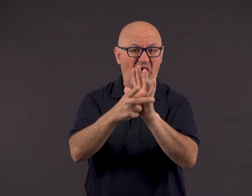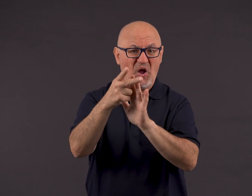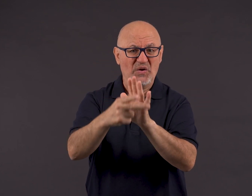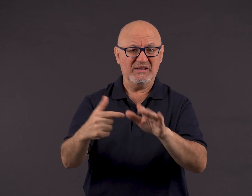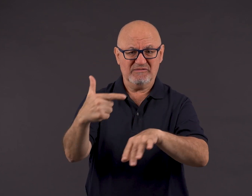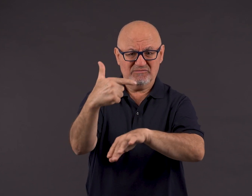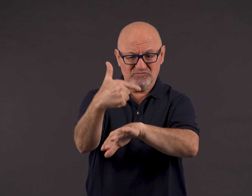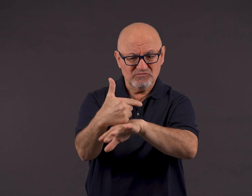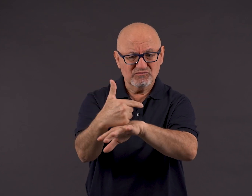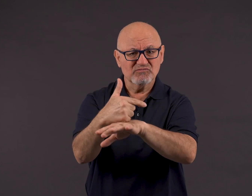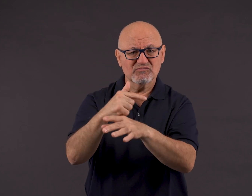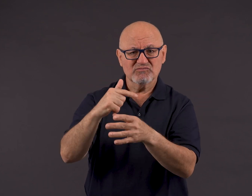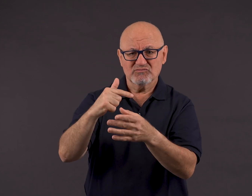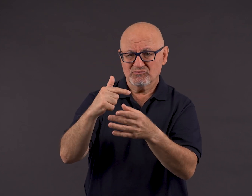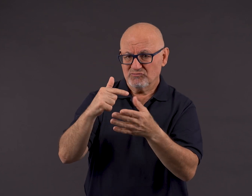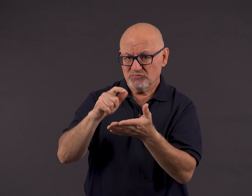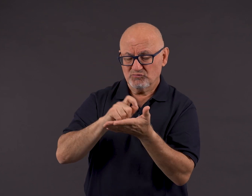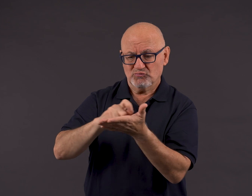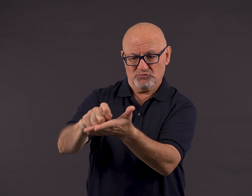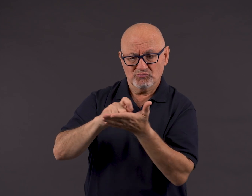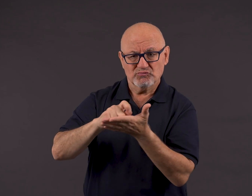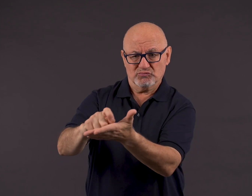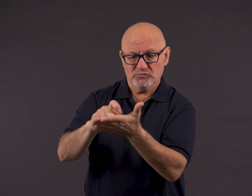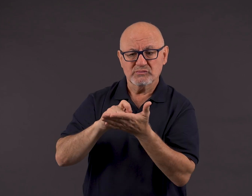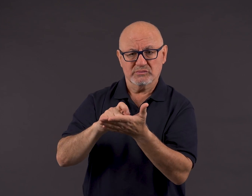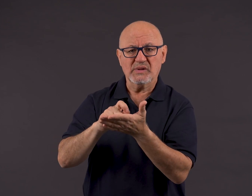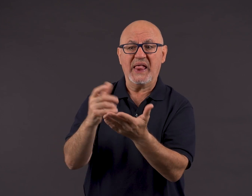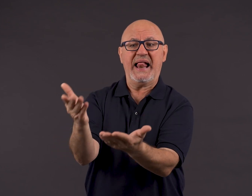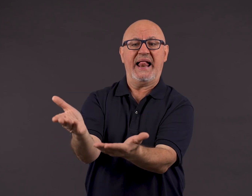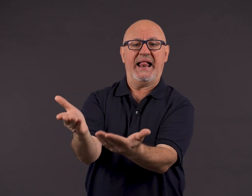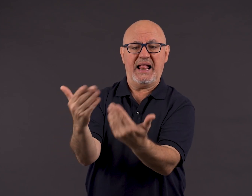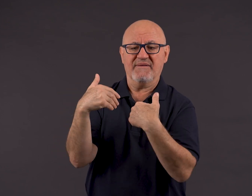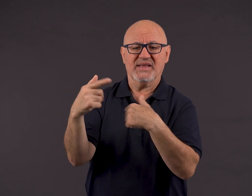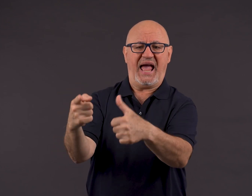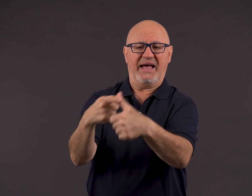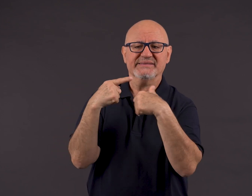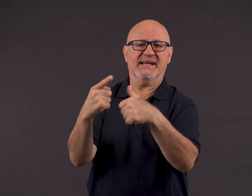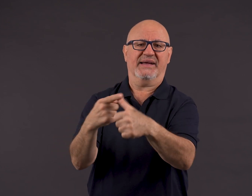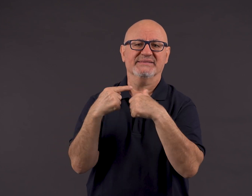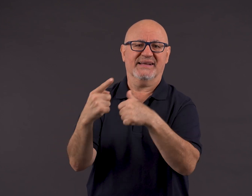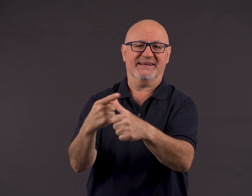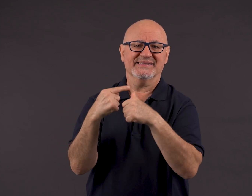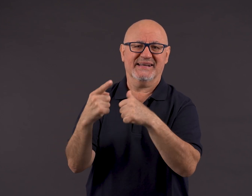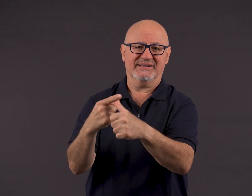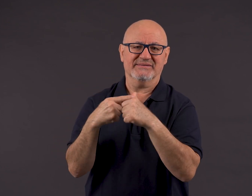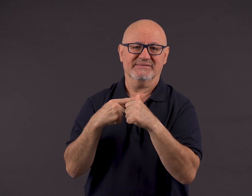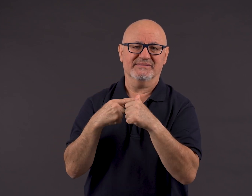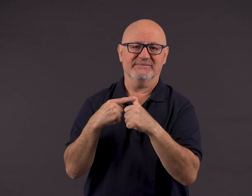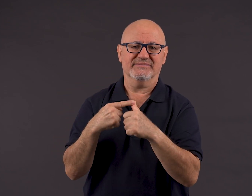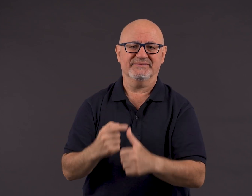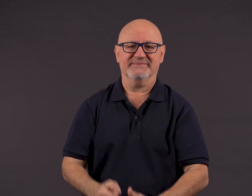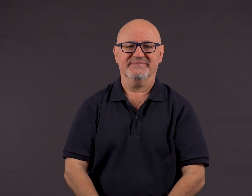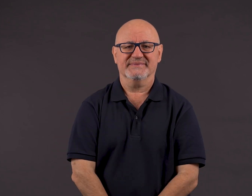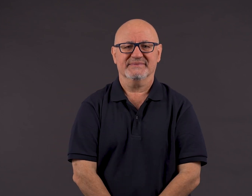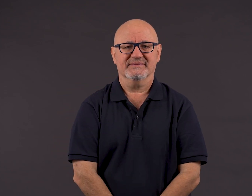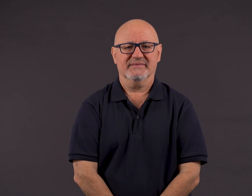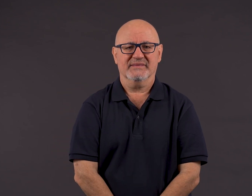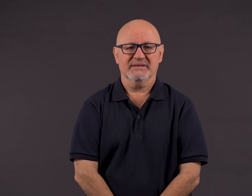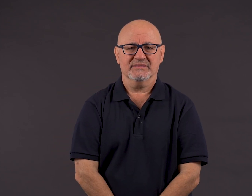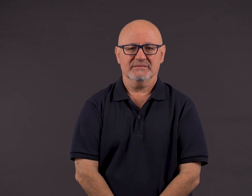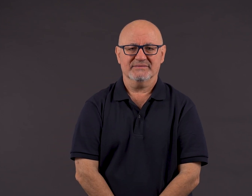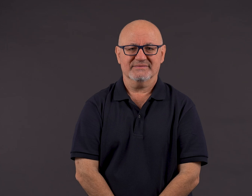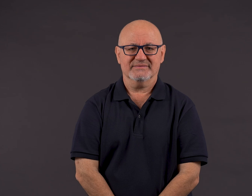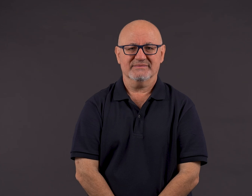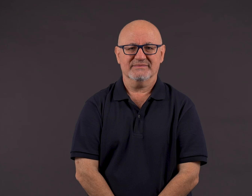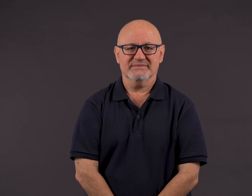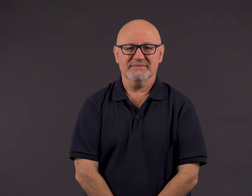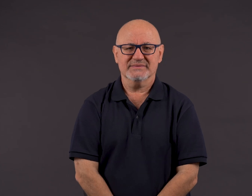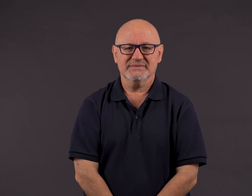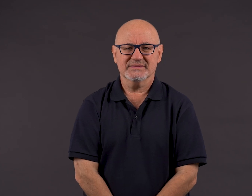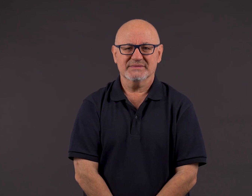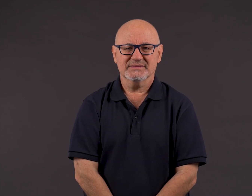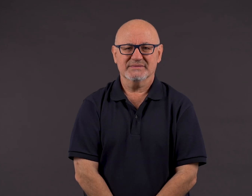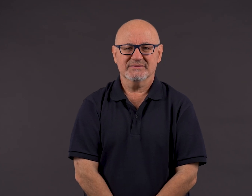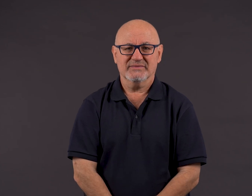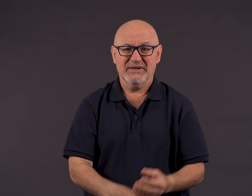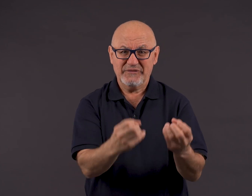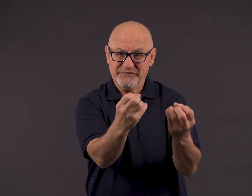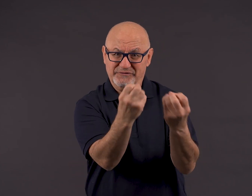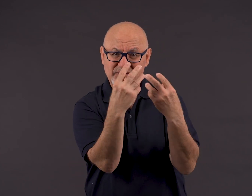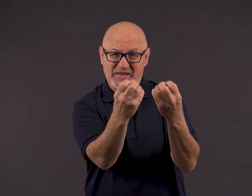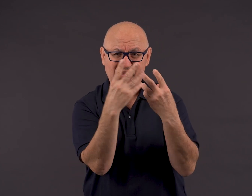Ask them questions in clear and simple language. Record with responses from them.